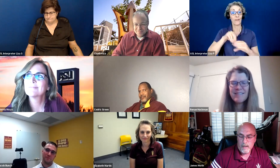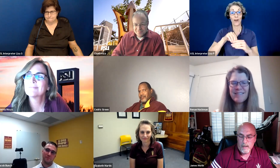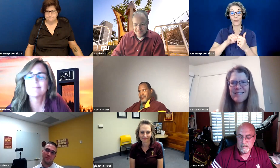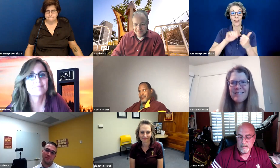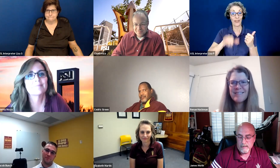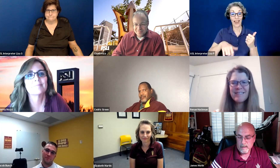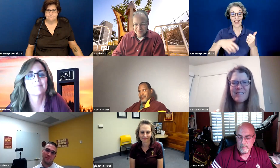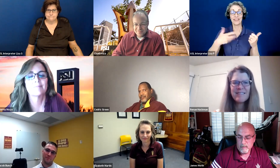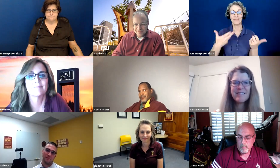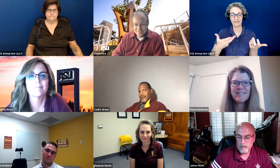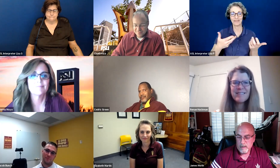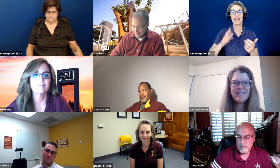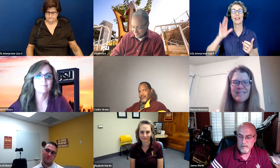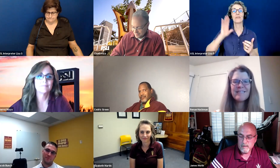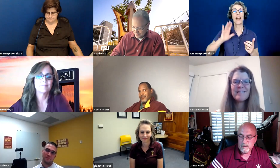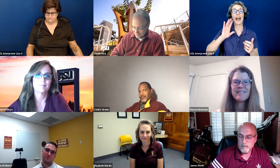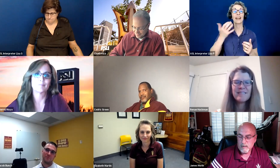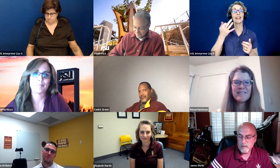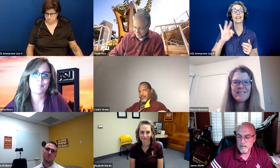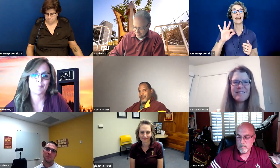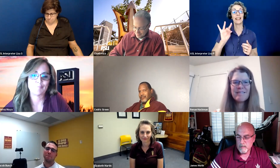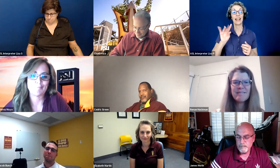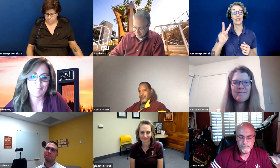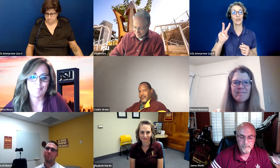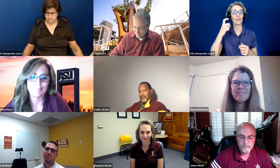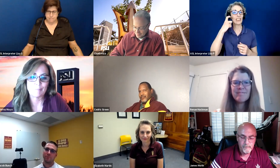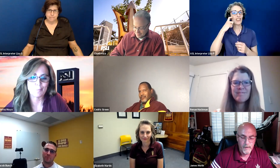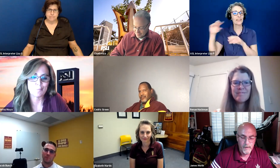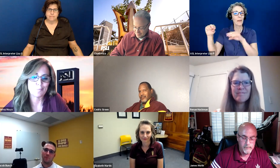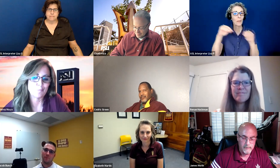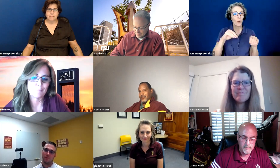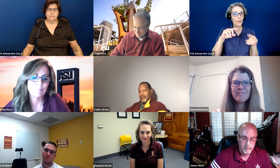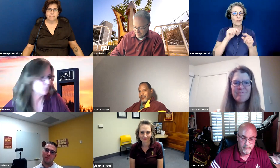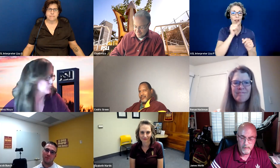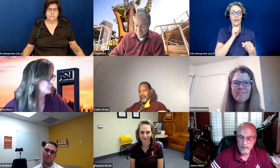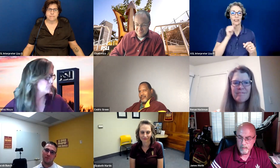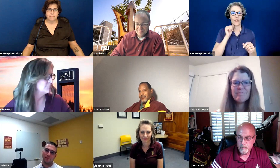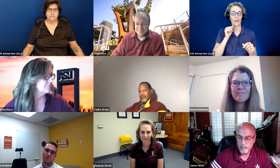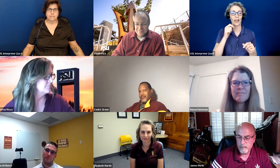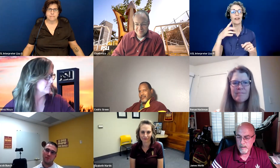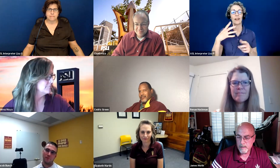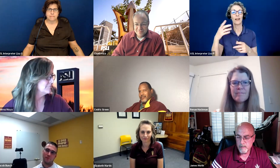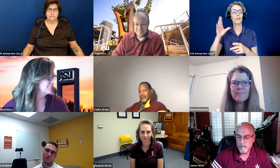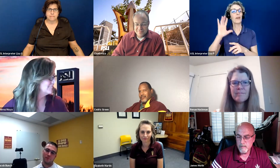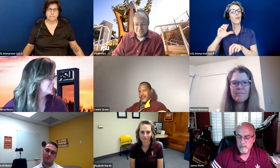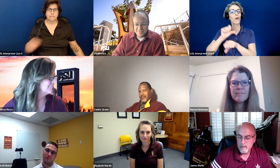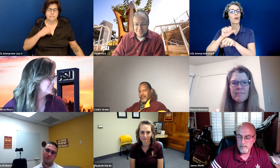Back in 1982, I just moved to Arizona. I was employed with a computer manufacturer.